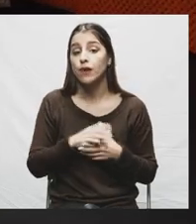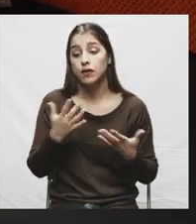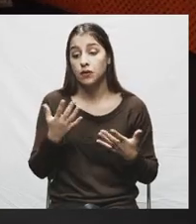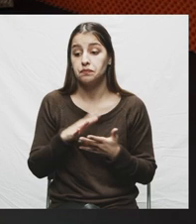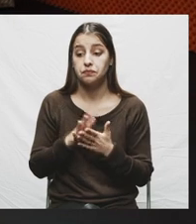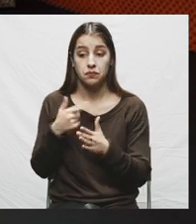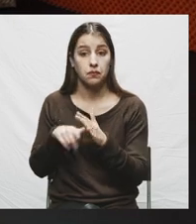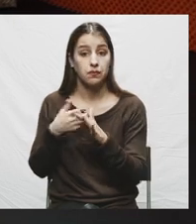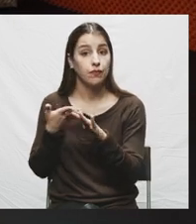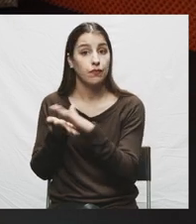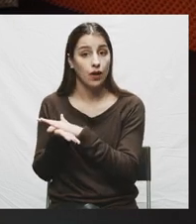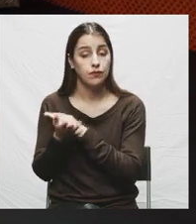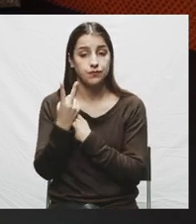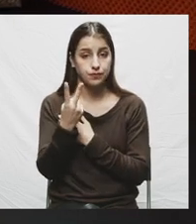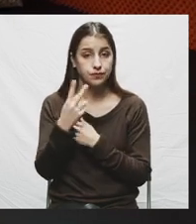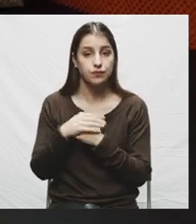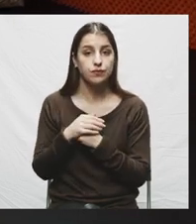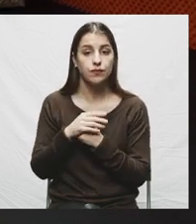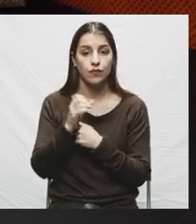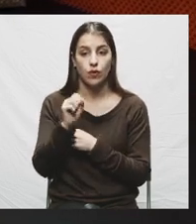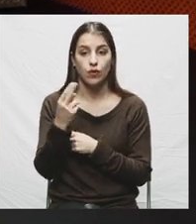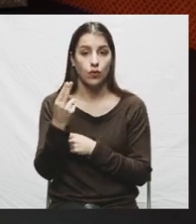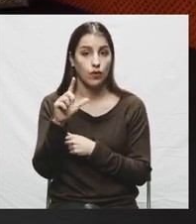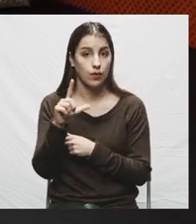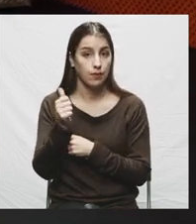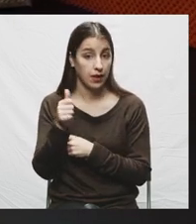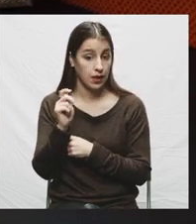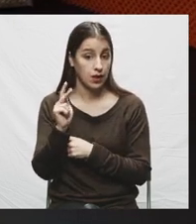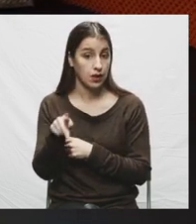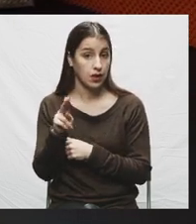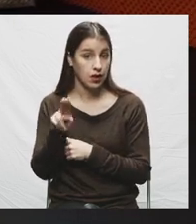and we got in and we decided to change to Gulbenkian. And so we started.